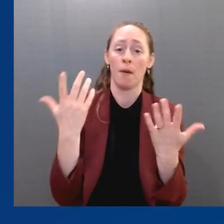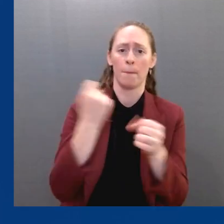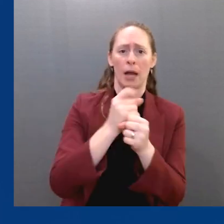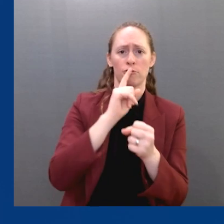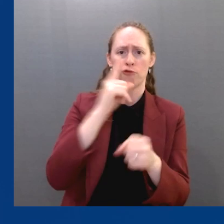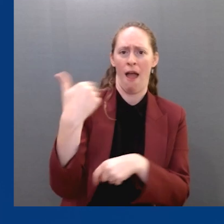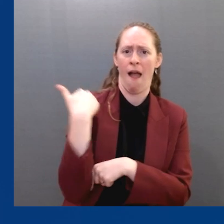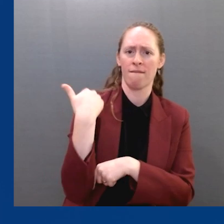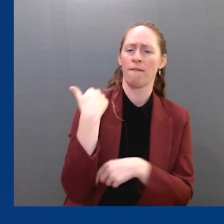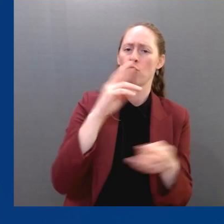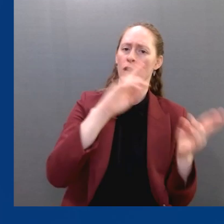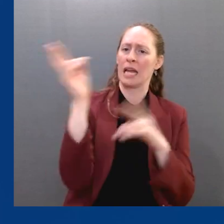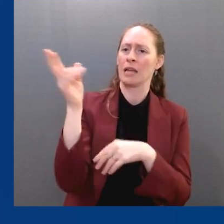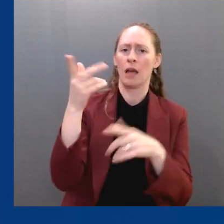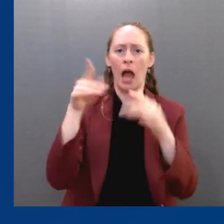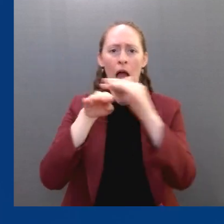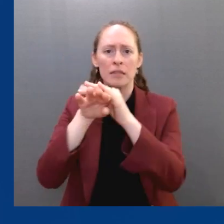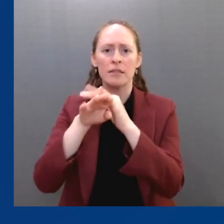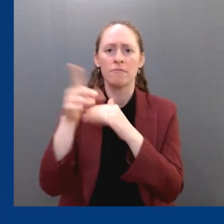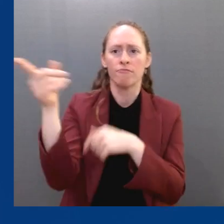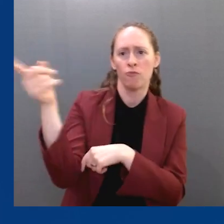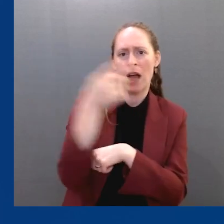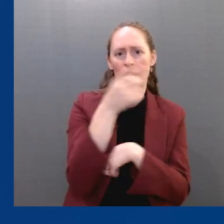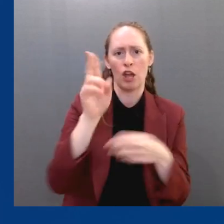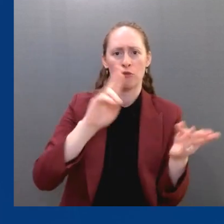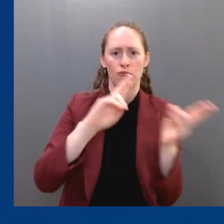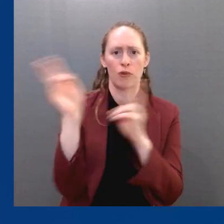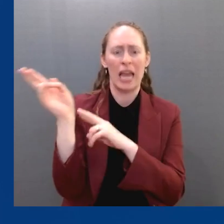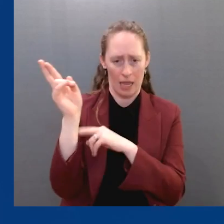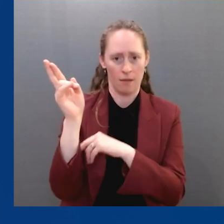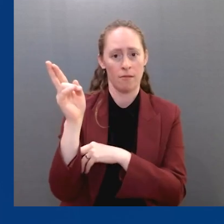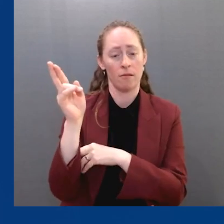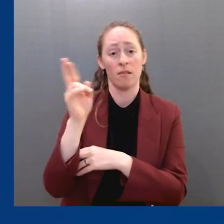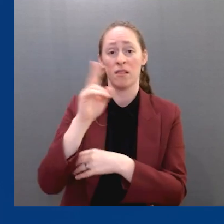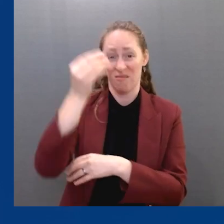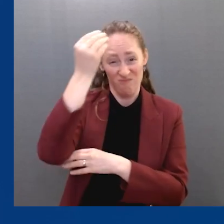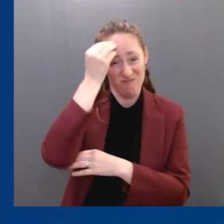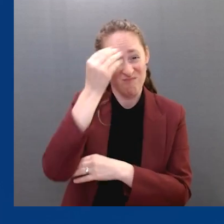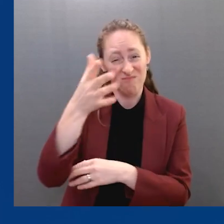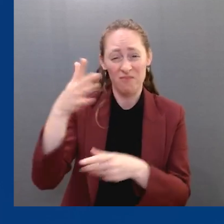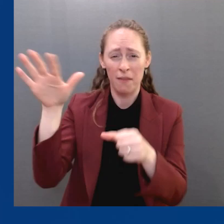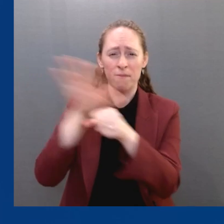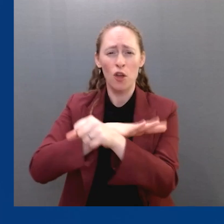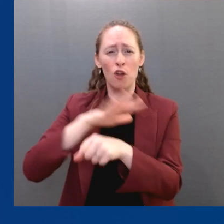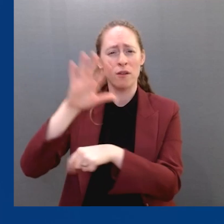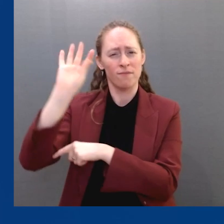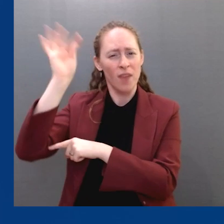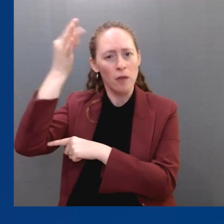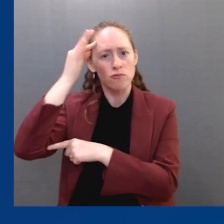mobilizing the entire federal government, working with state and local leaders, health care provider organizations,